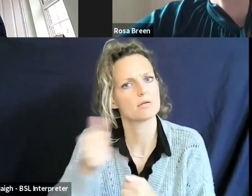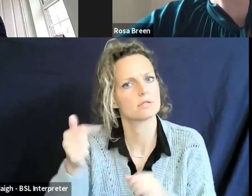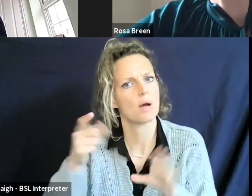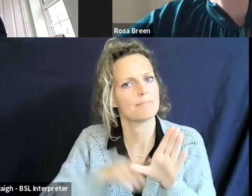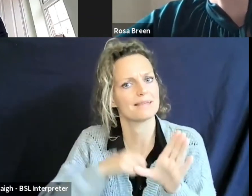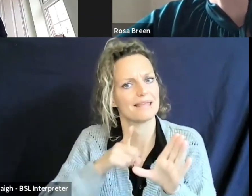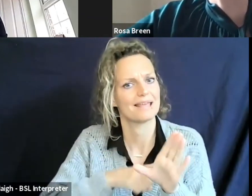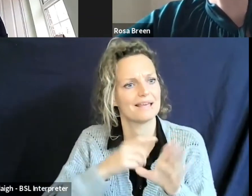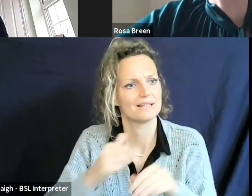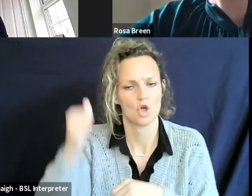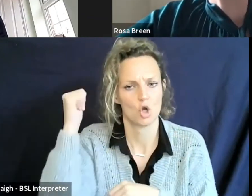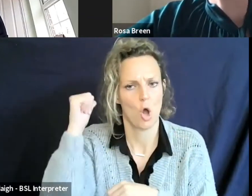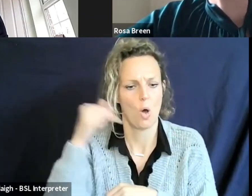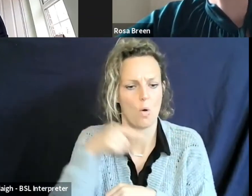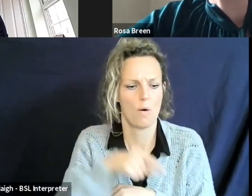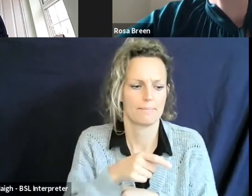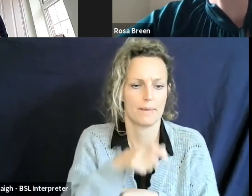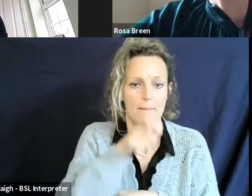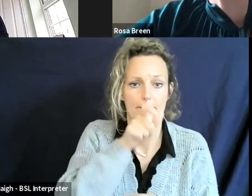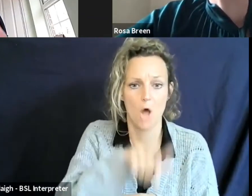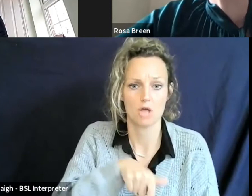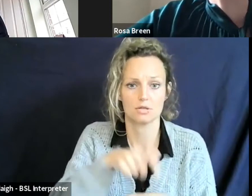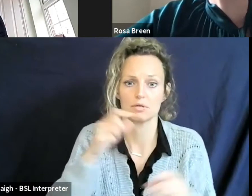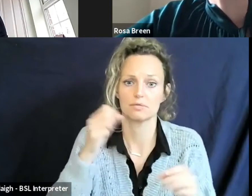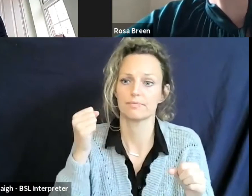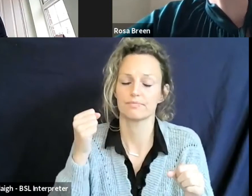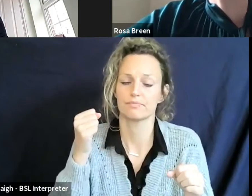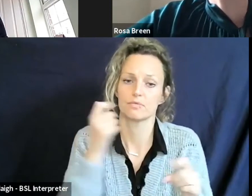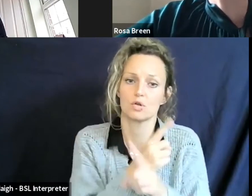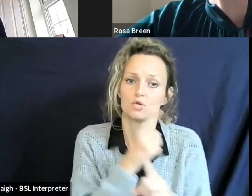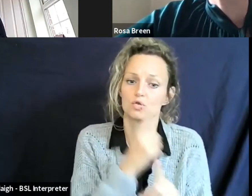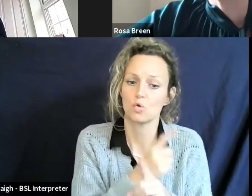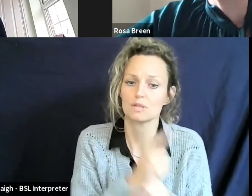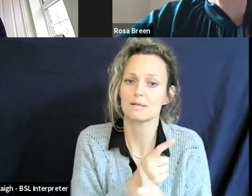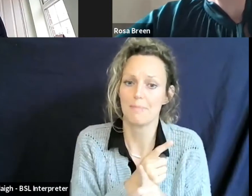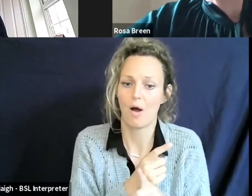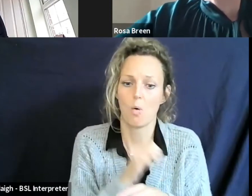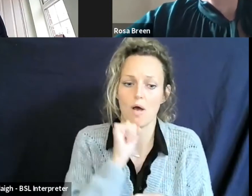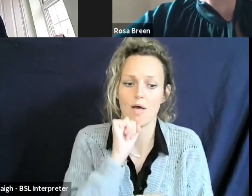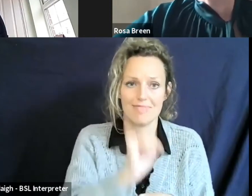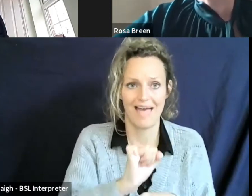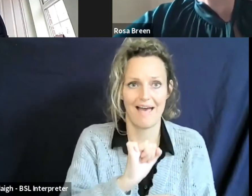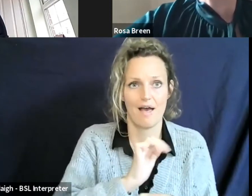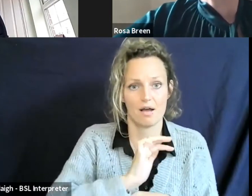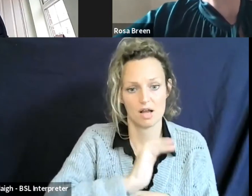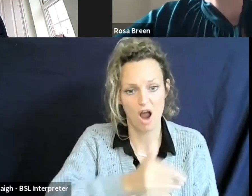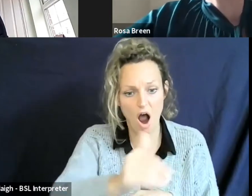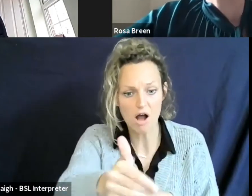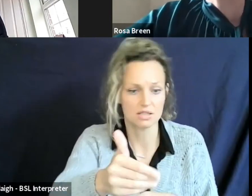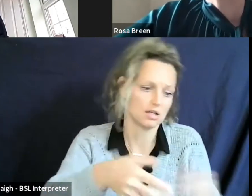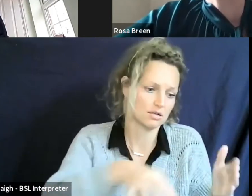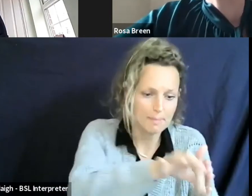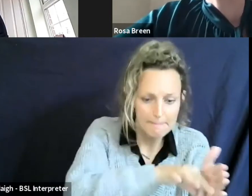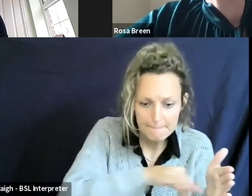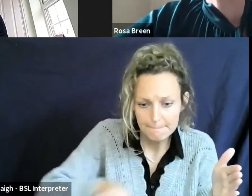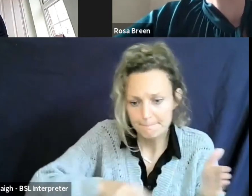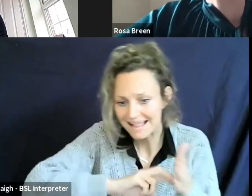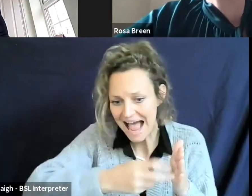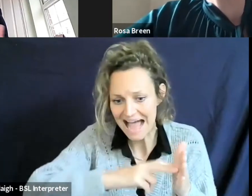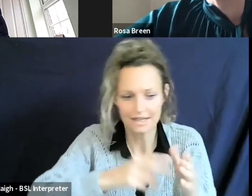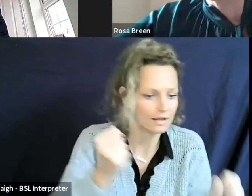Could be a tiny example, doesn't have to be work-related. I remember a few years ago I was interviewing someone and they talked about landscaping their garden as a